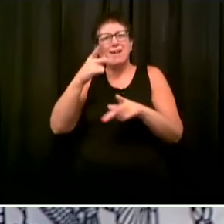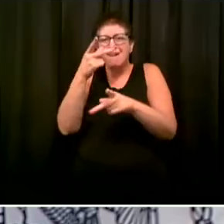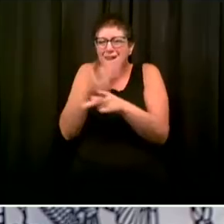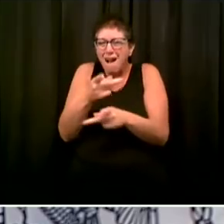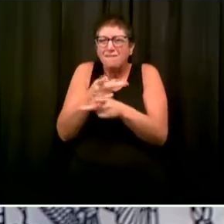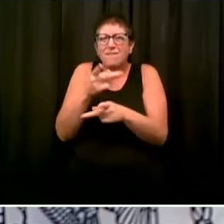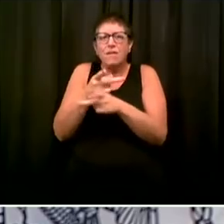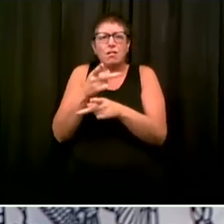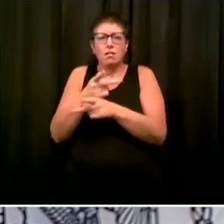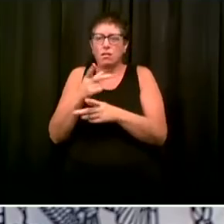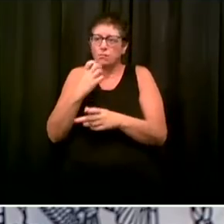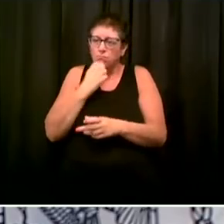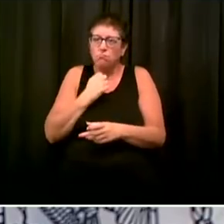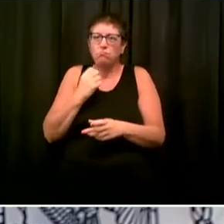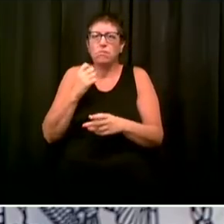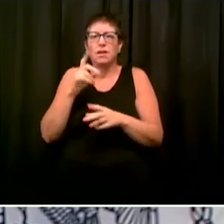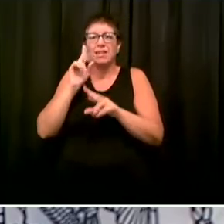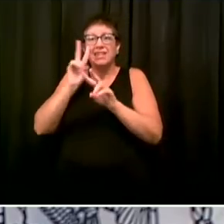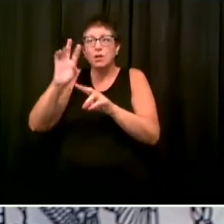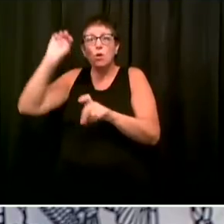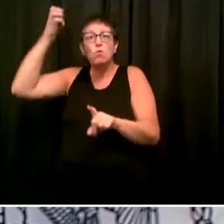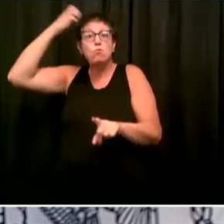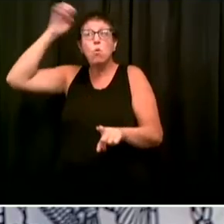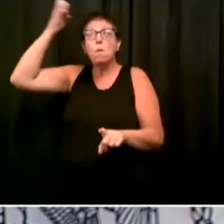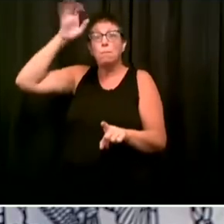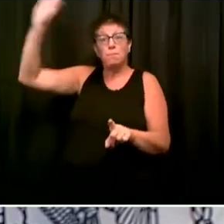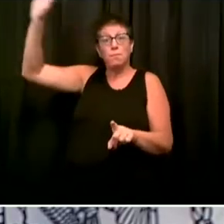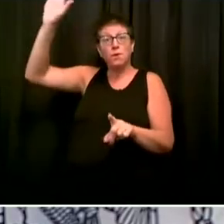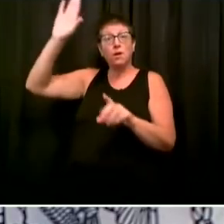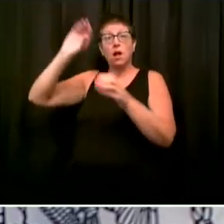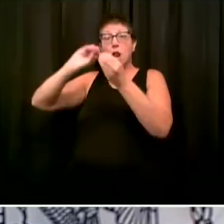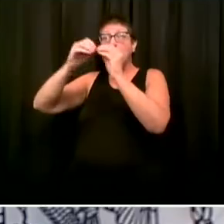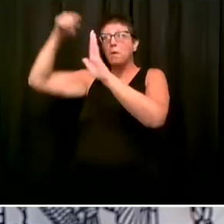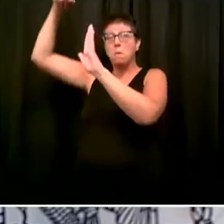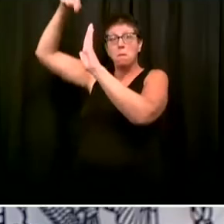AS WE SEE THE SIUATTION IN